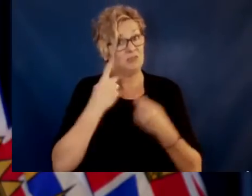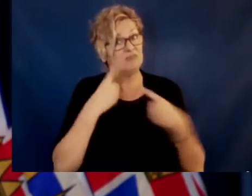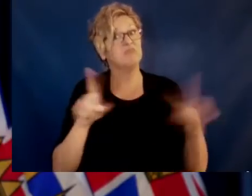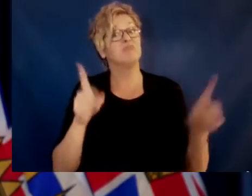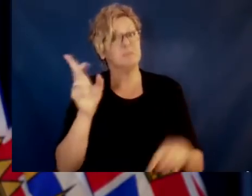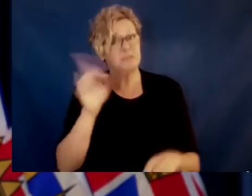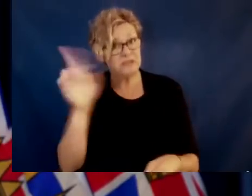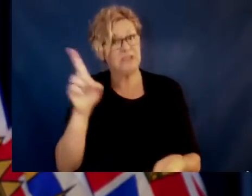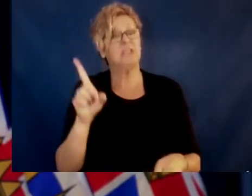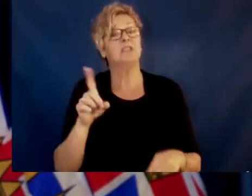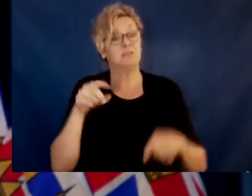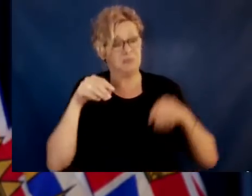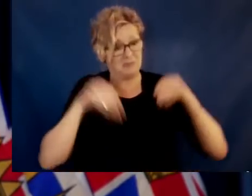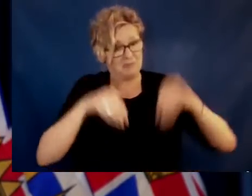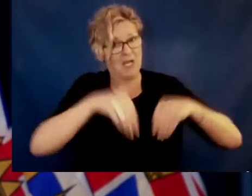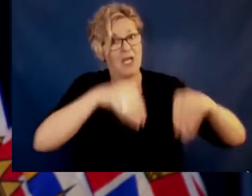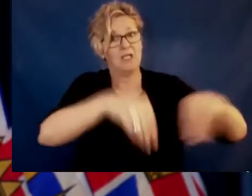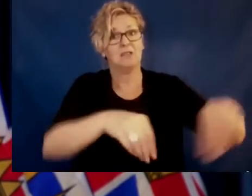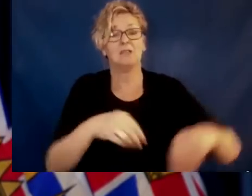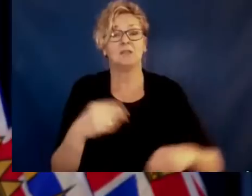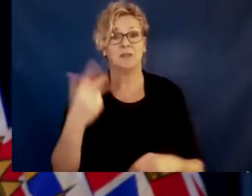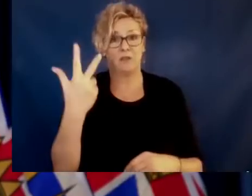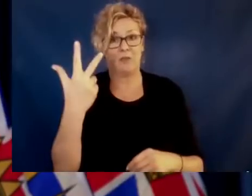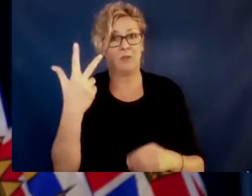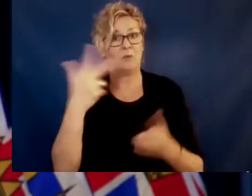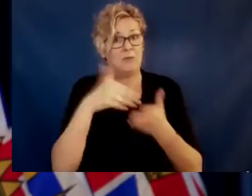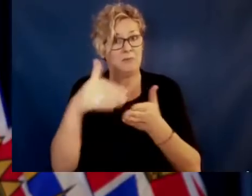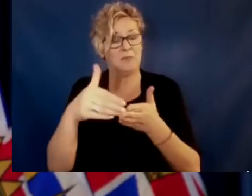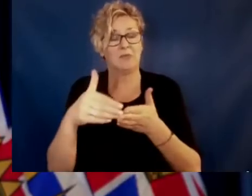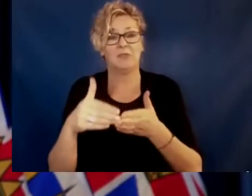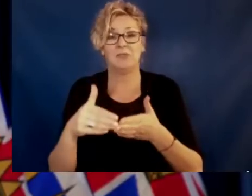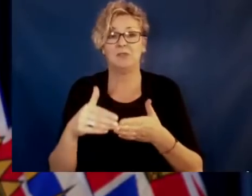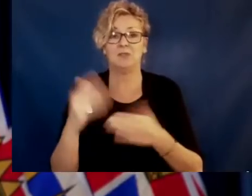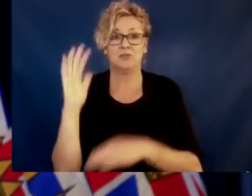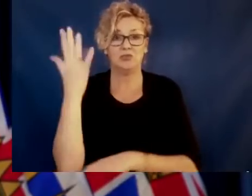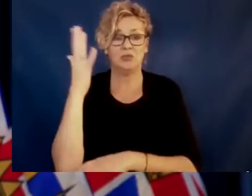we're moving into this respiratory season, finding the balance and making sure we take